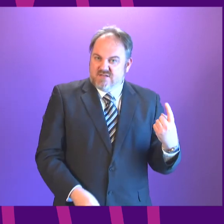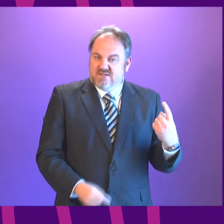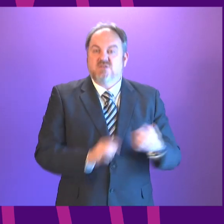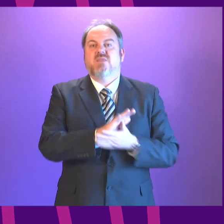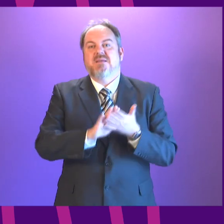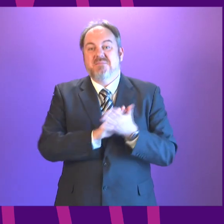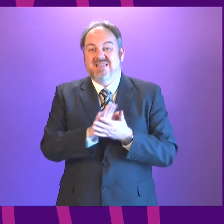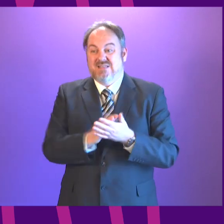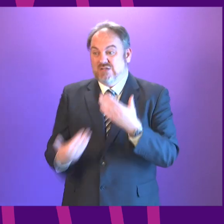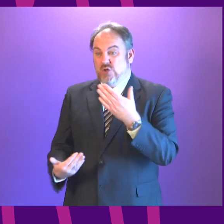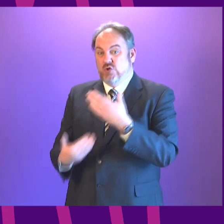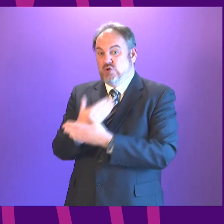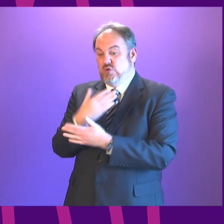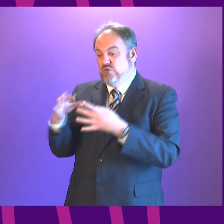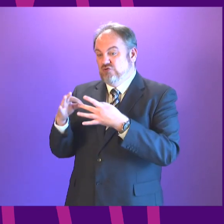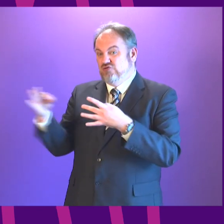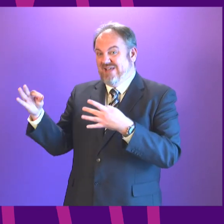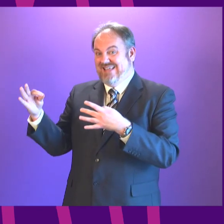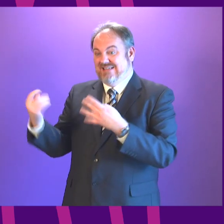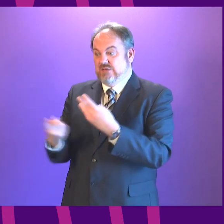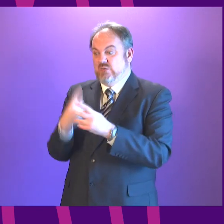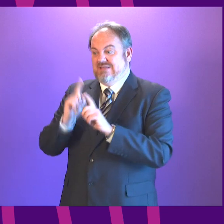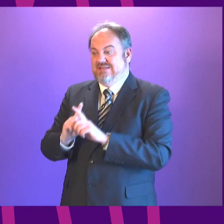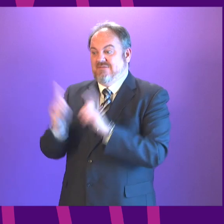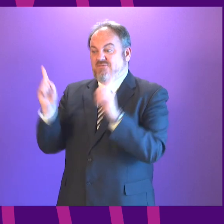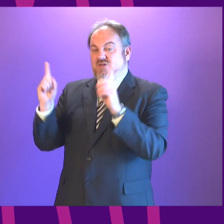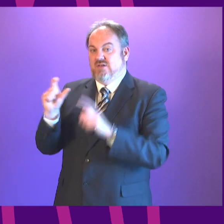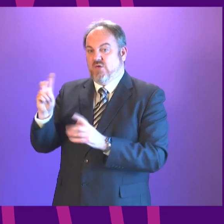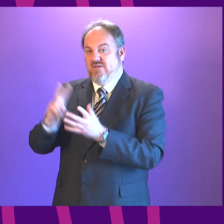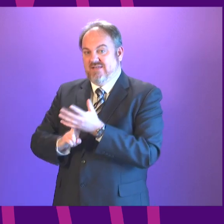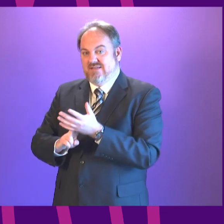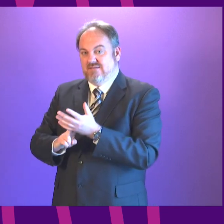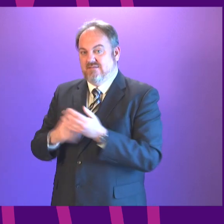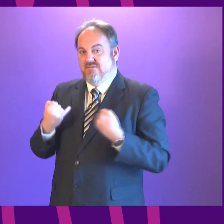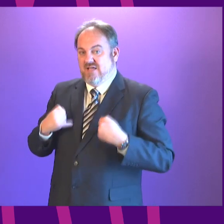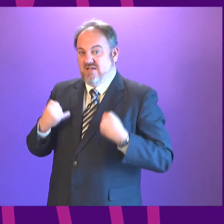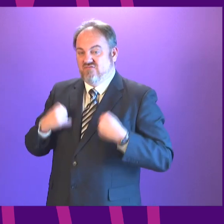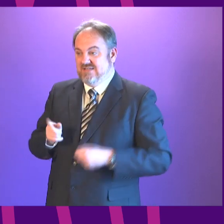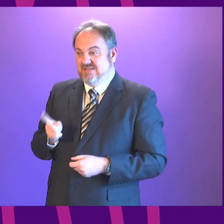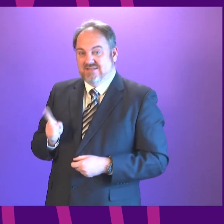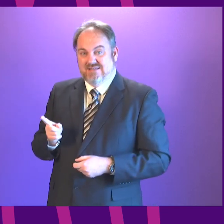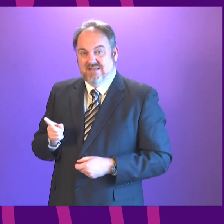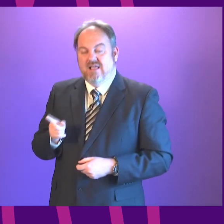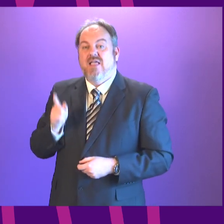strain of the virus. In short, the measures are essential to protect our national health